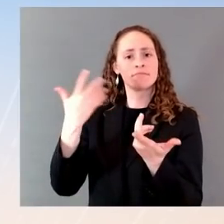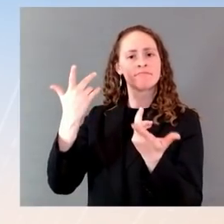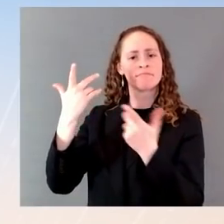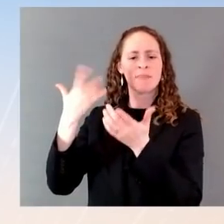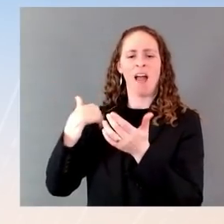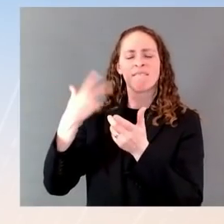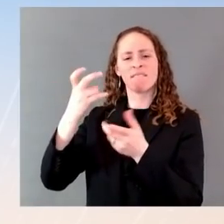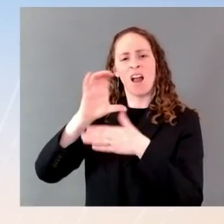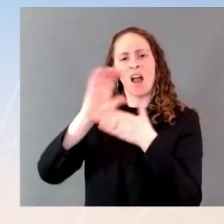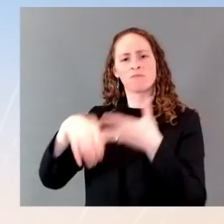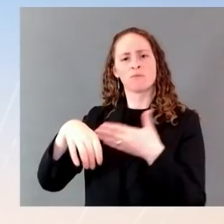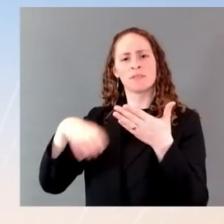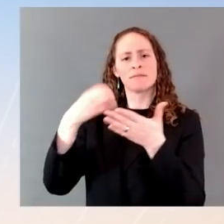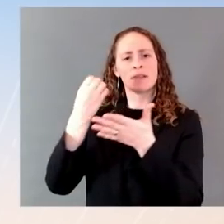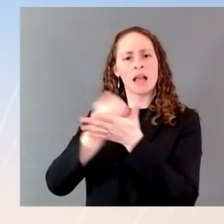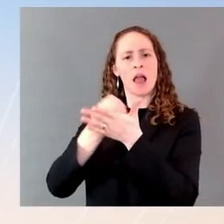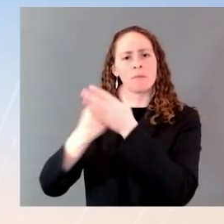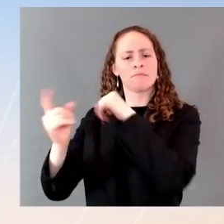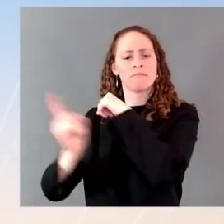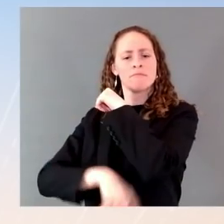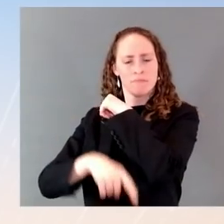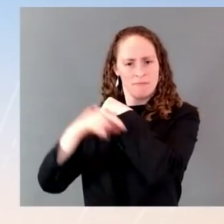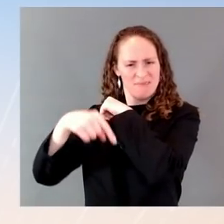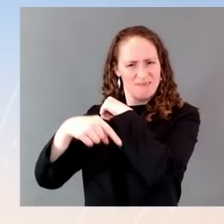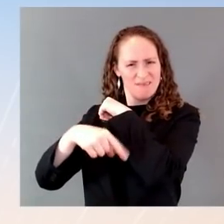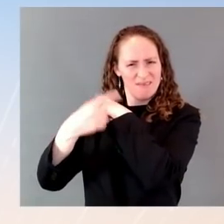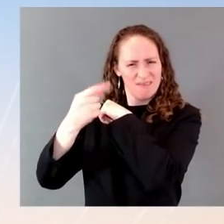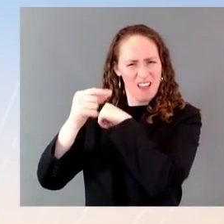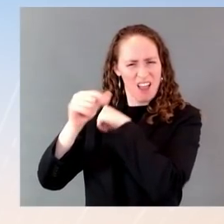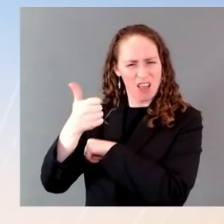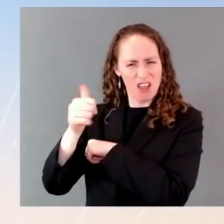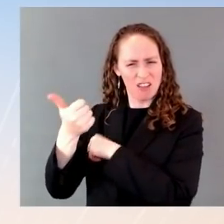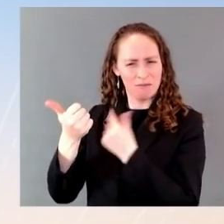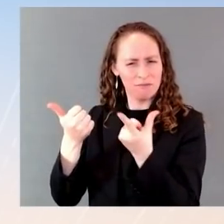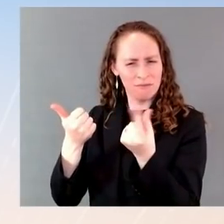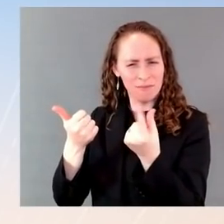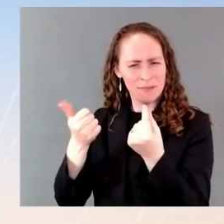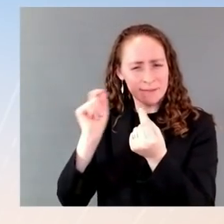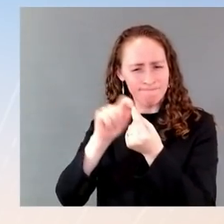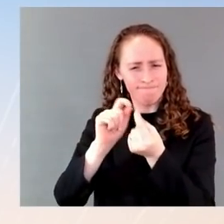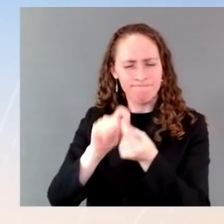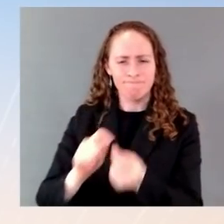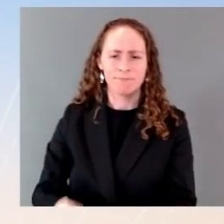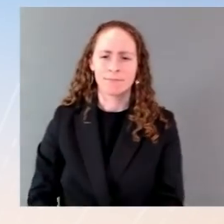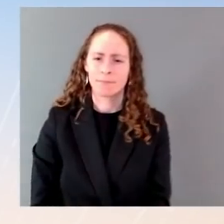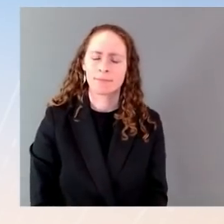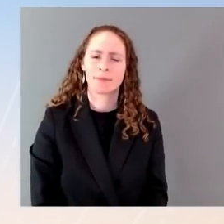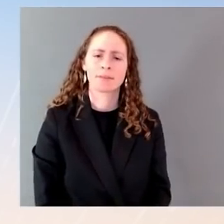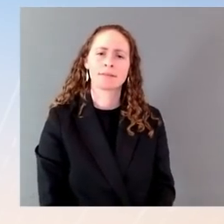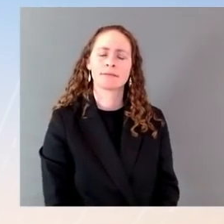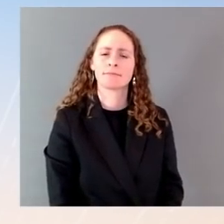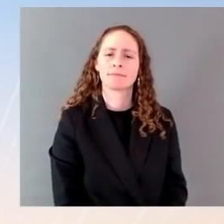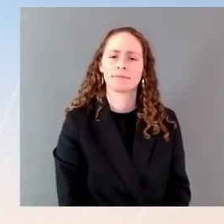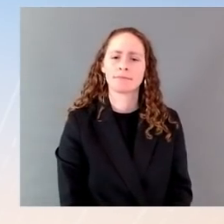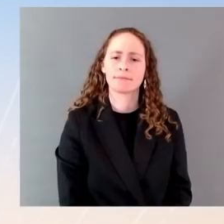both the supply and provision of additional materiel, as well as the additional deployment of assets